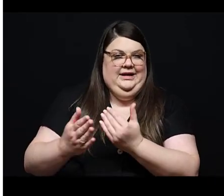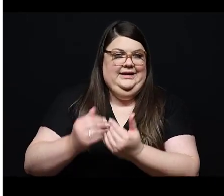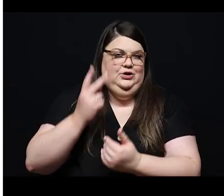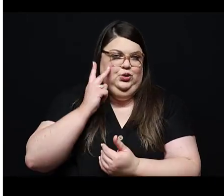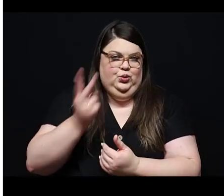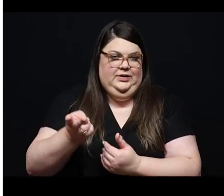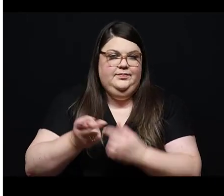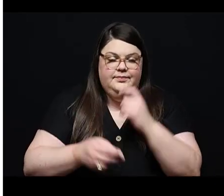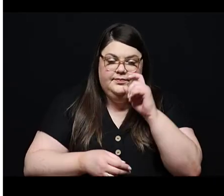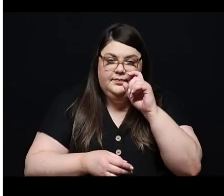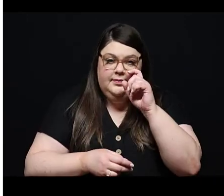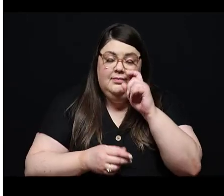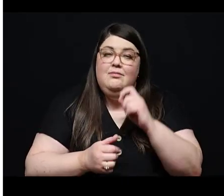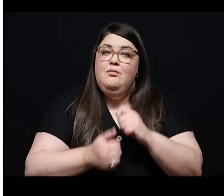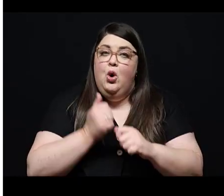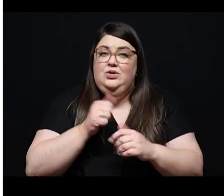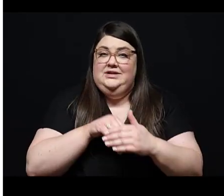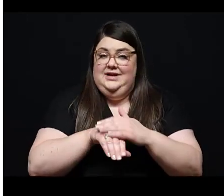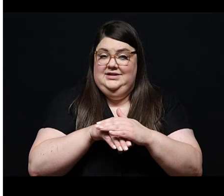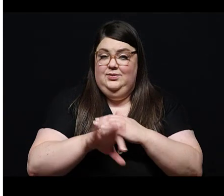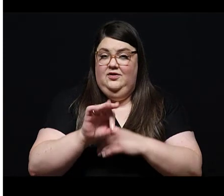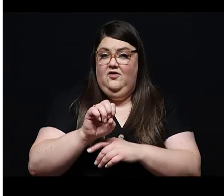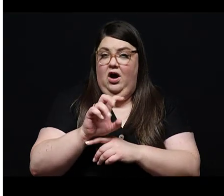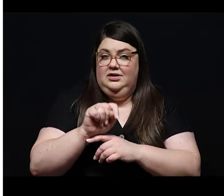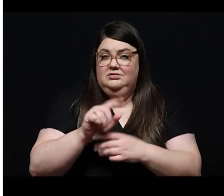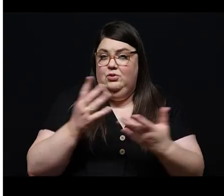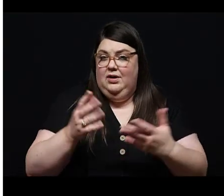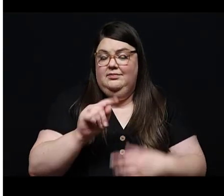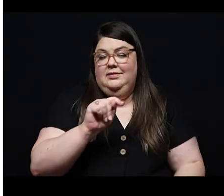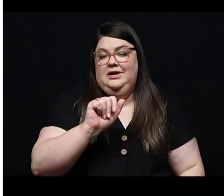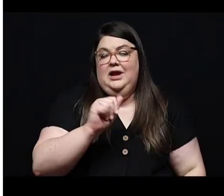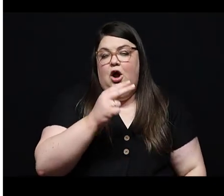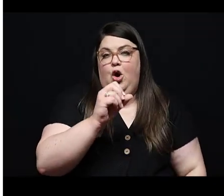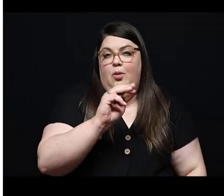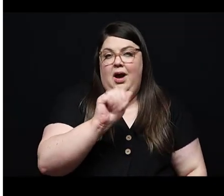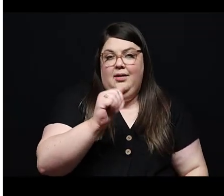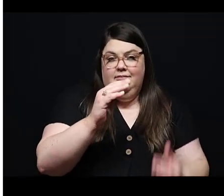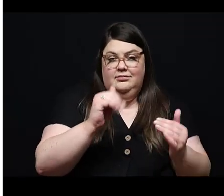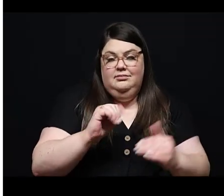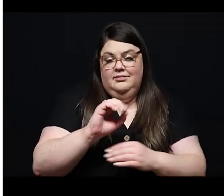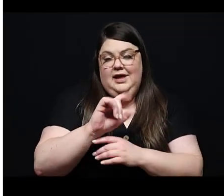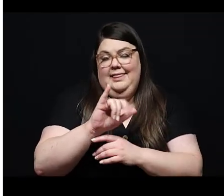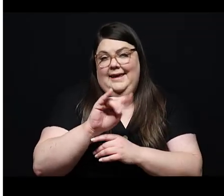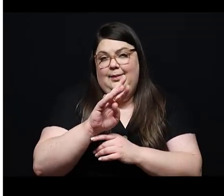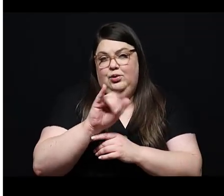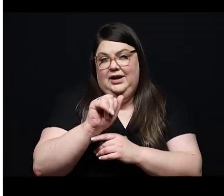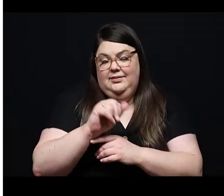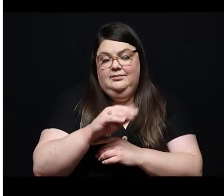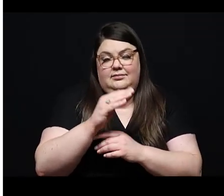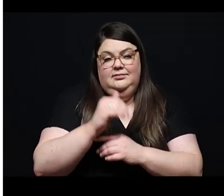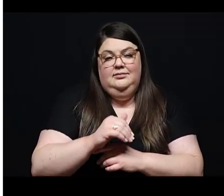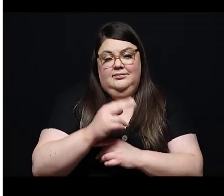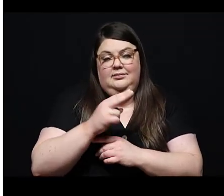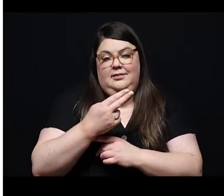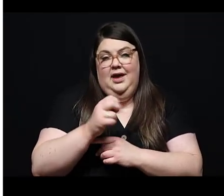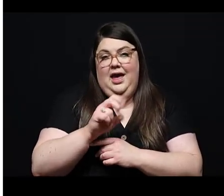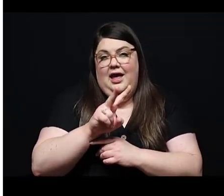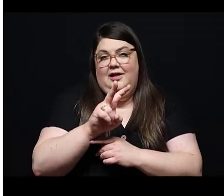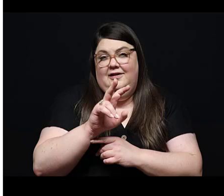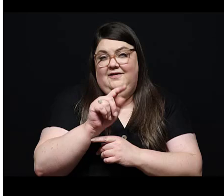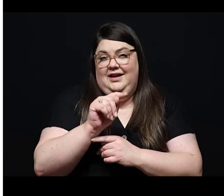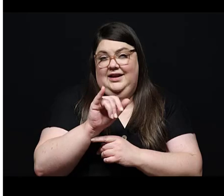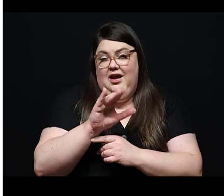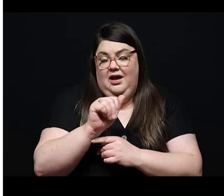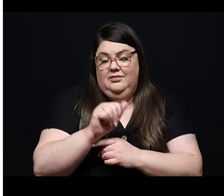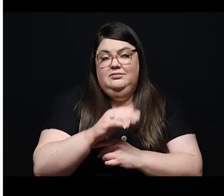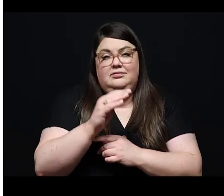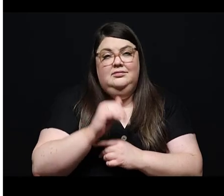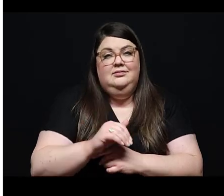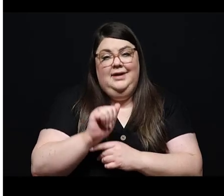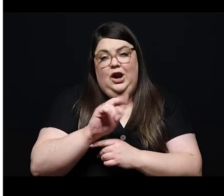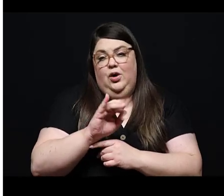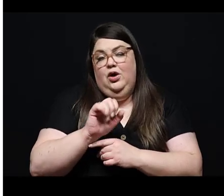The most accessible fonts are Tahoma, Calibri, Helvetica, Arial, Verdana, and Times New Roman.